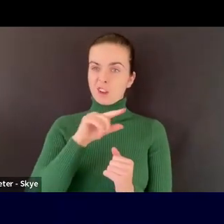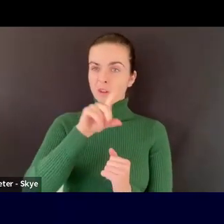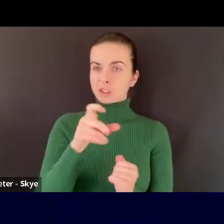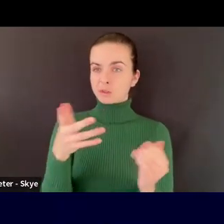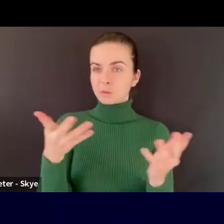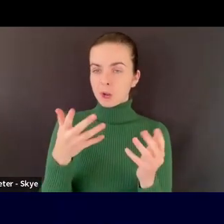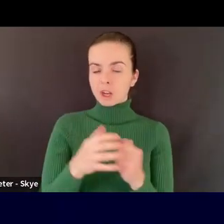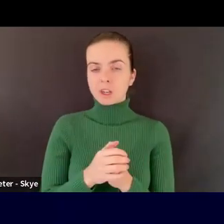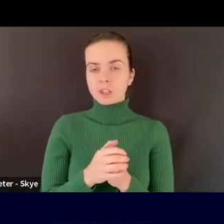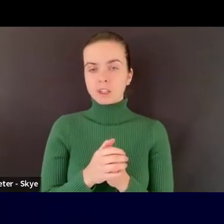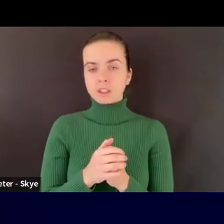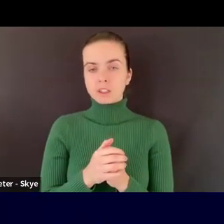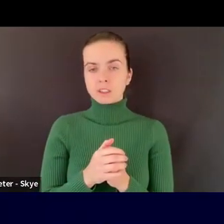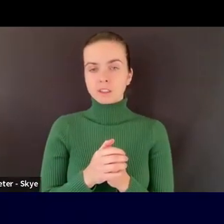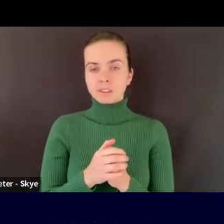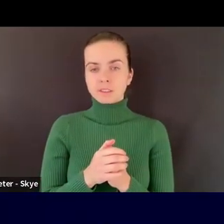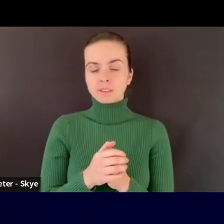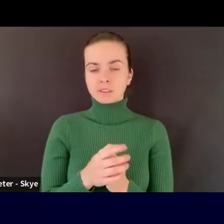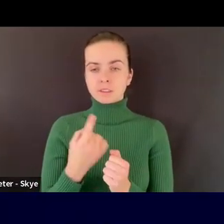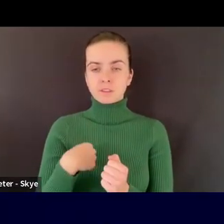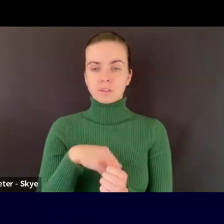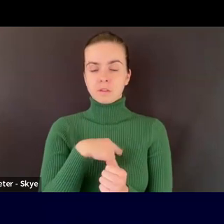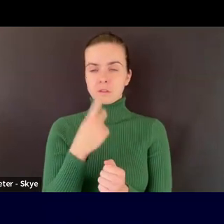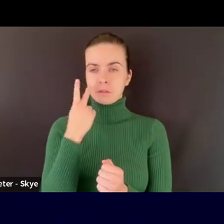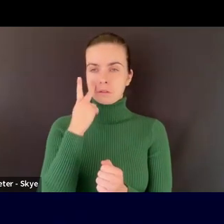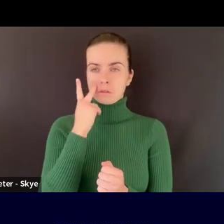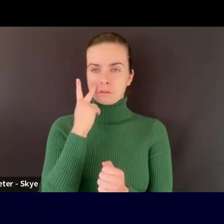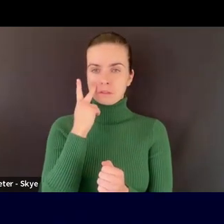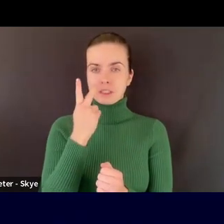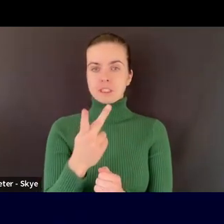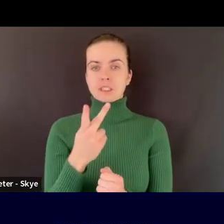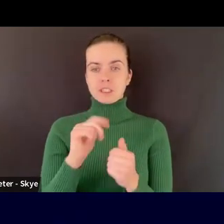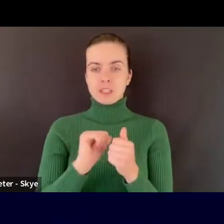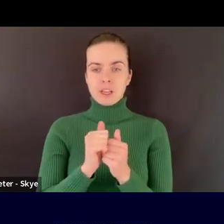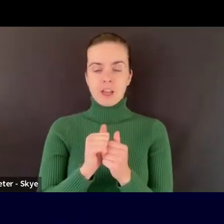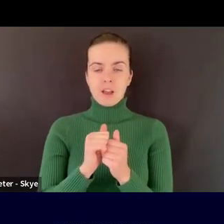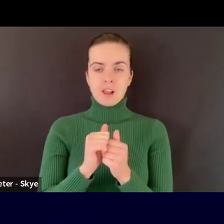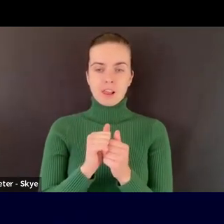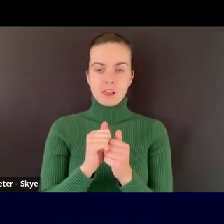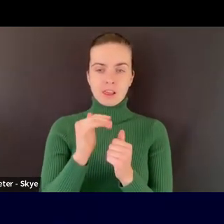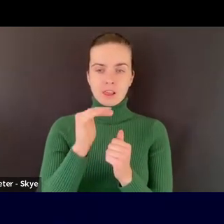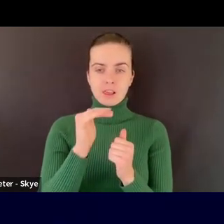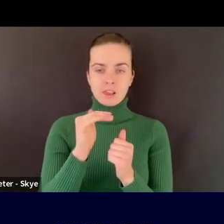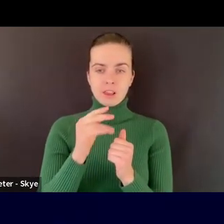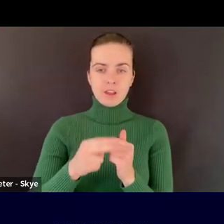you know, we see how high the levels of traumatic experiences are among Native